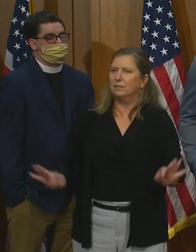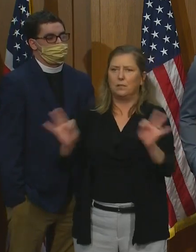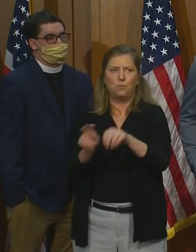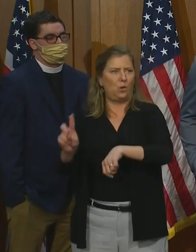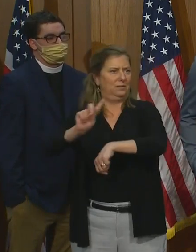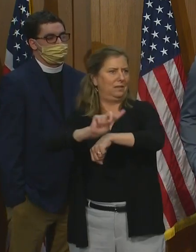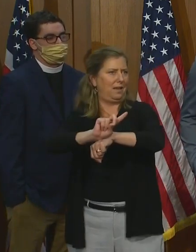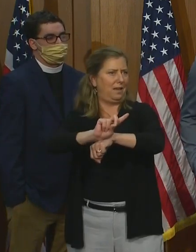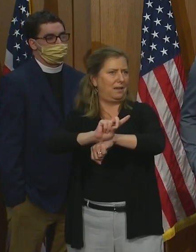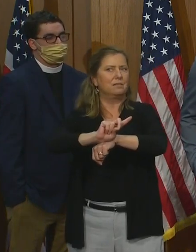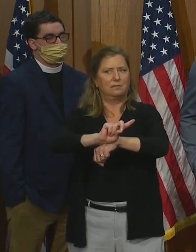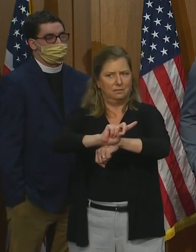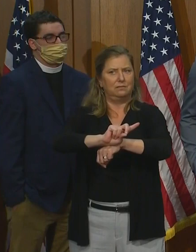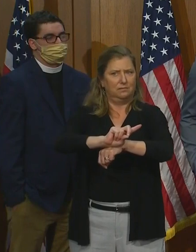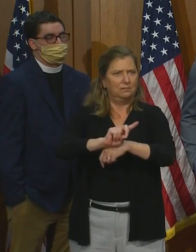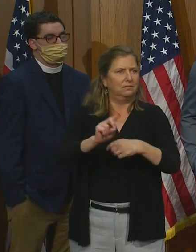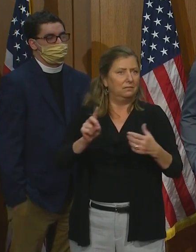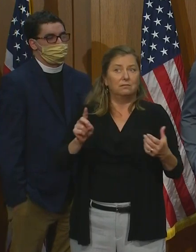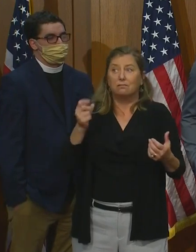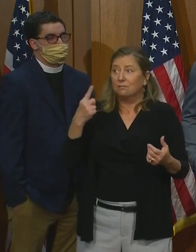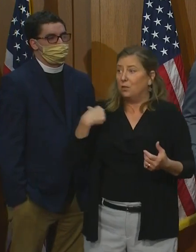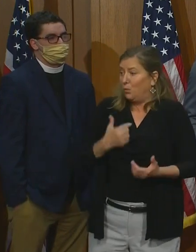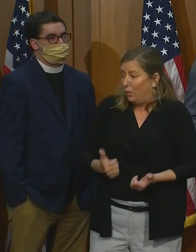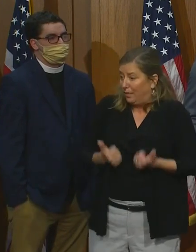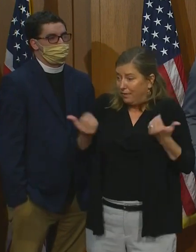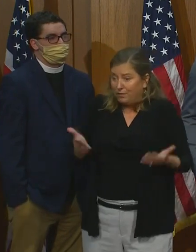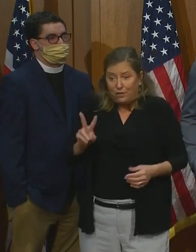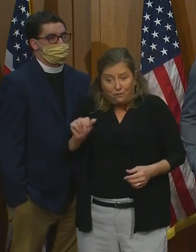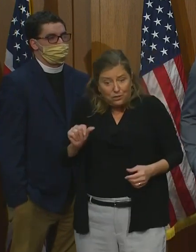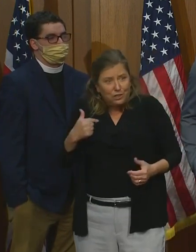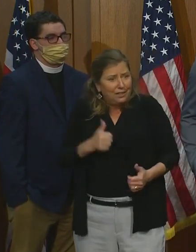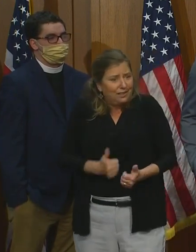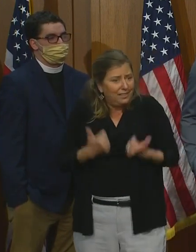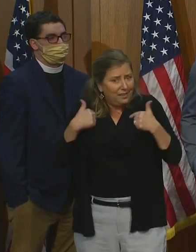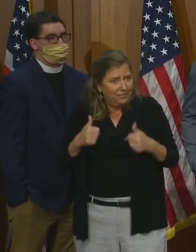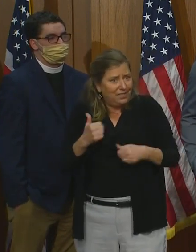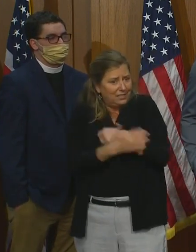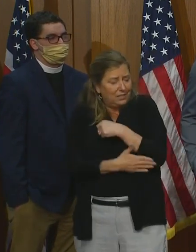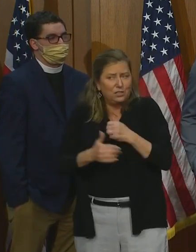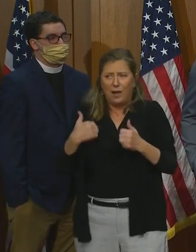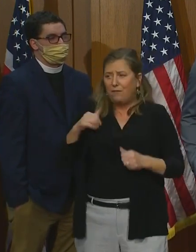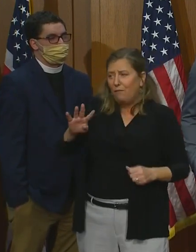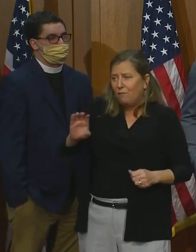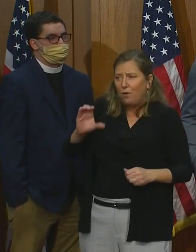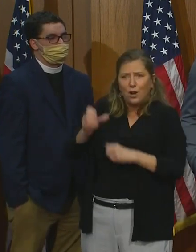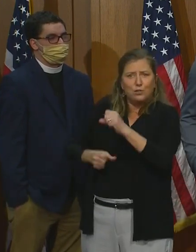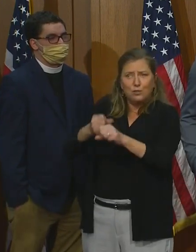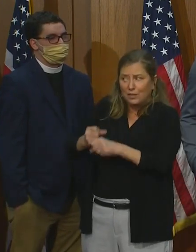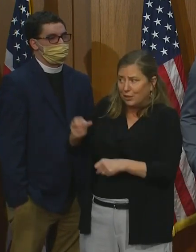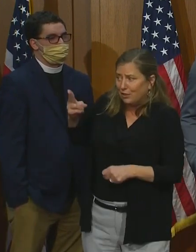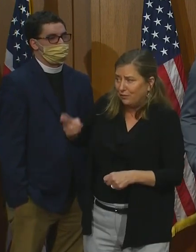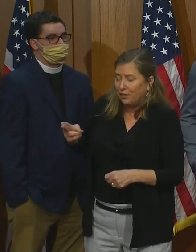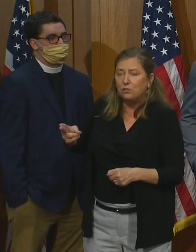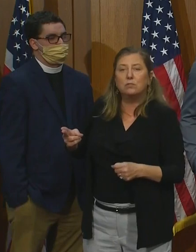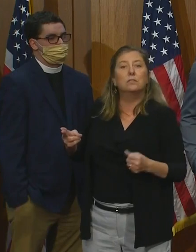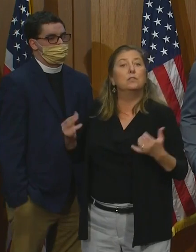BEING PART OF THIS HISTORICAL DAY- AND AS WE HAVE SAID- WE HAVE LIVED IN VIRGINIA WE'VE